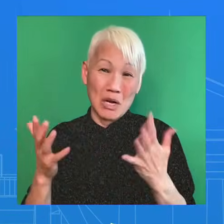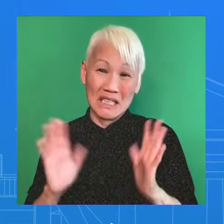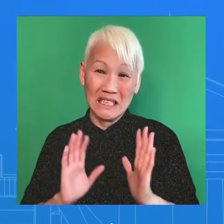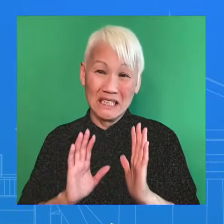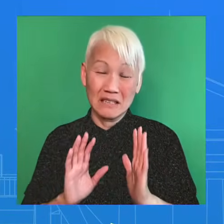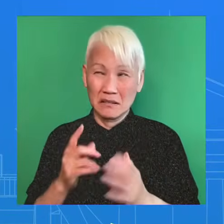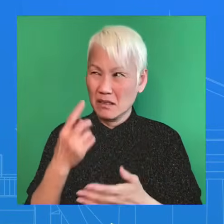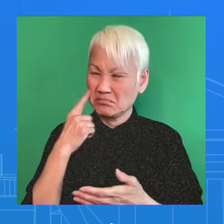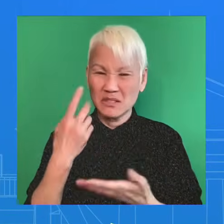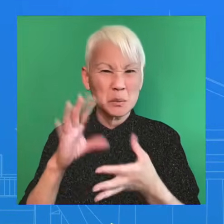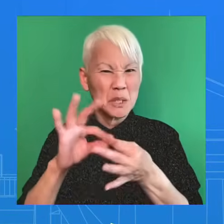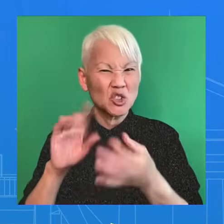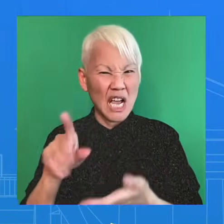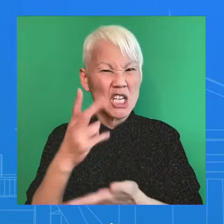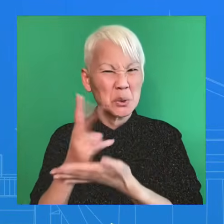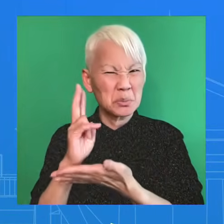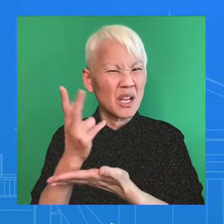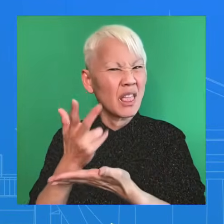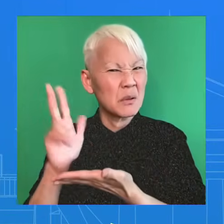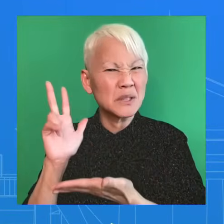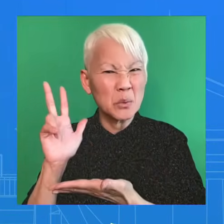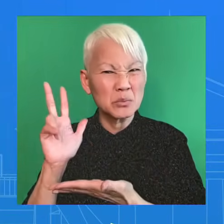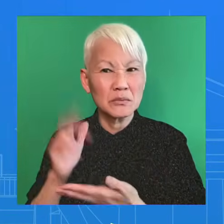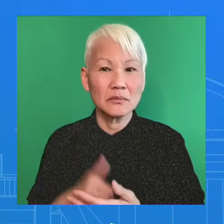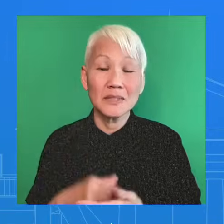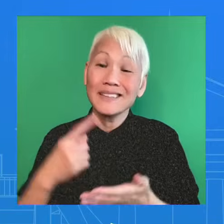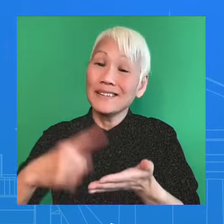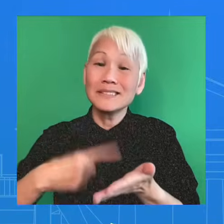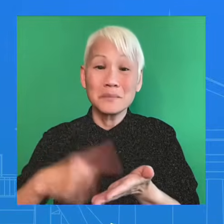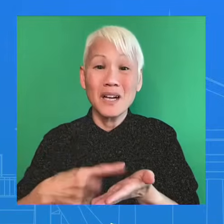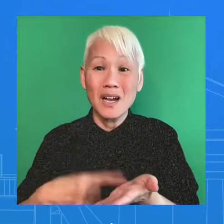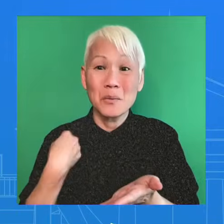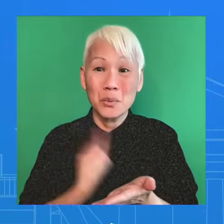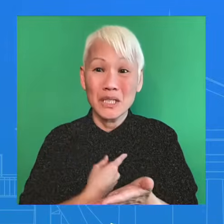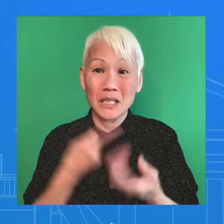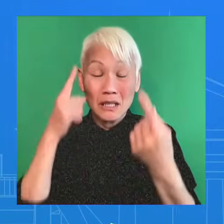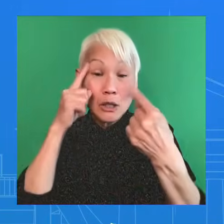where we don't agree with Saudi Arabia, and we have the kind of relationship that we can express those concerns directly,